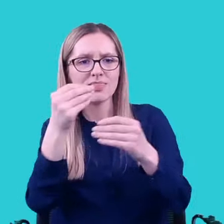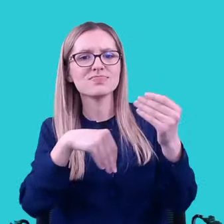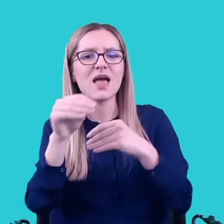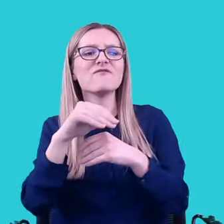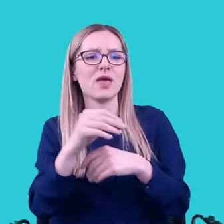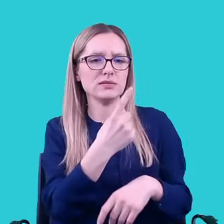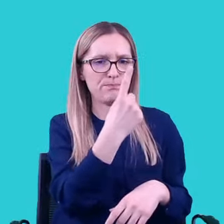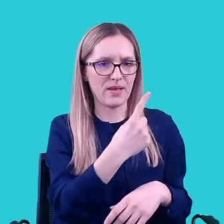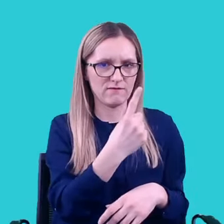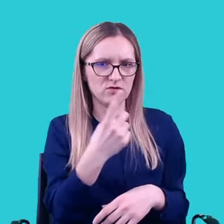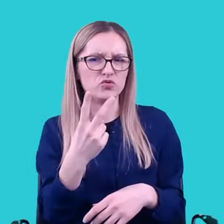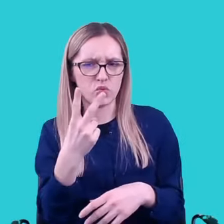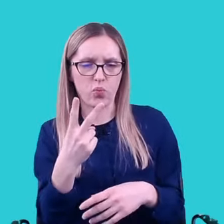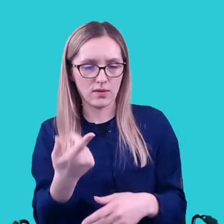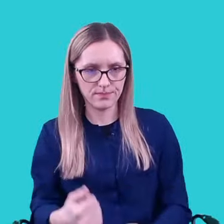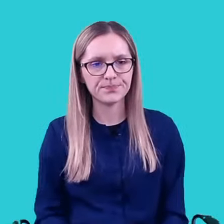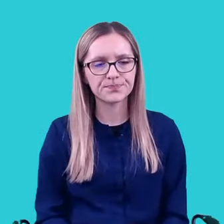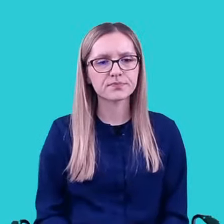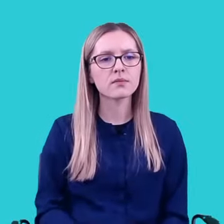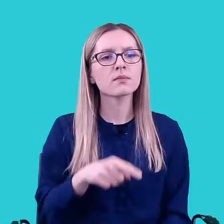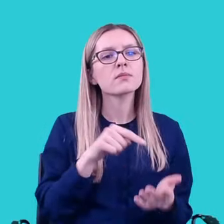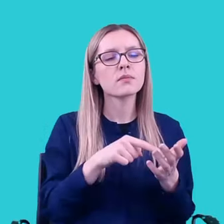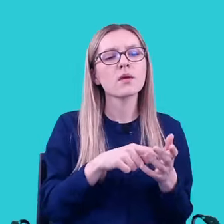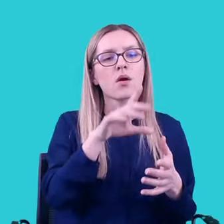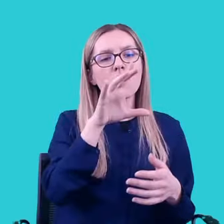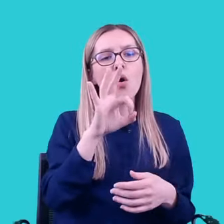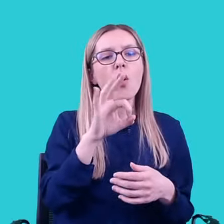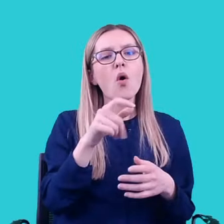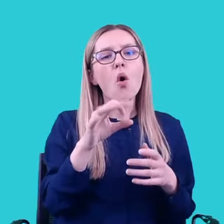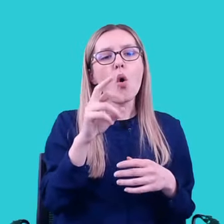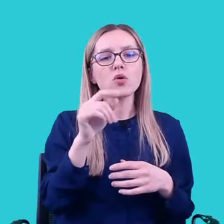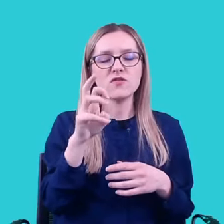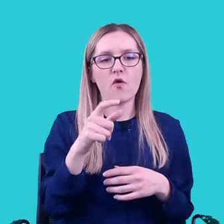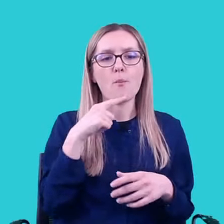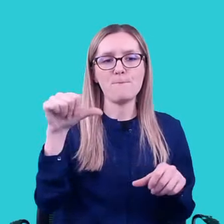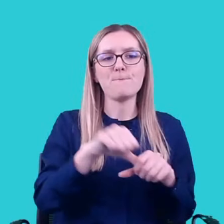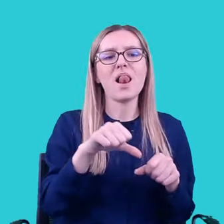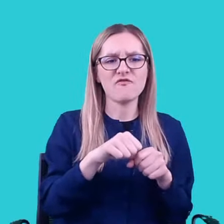But why? Fuel cells can be charged very fast; it just requires gas change.